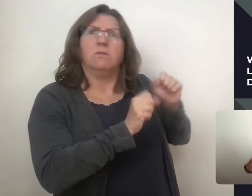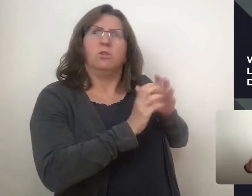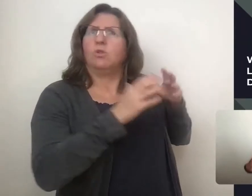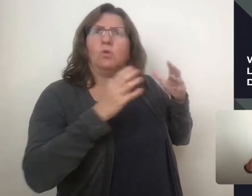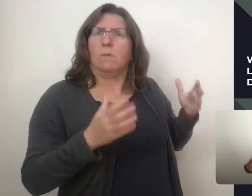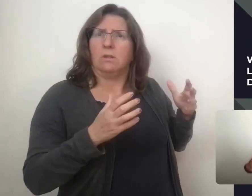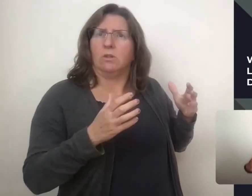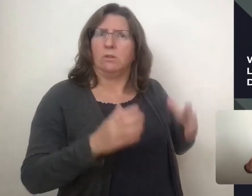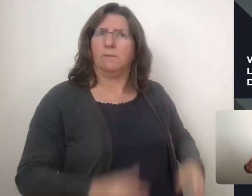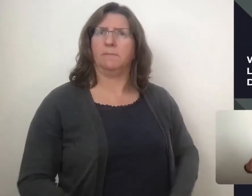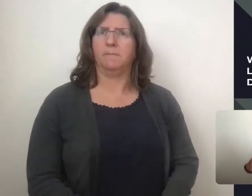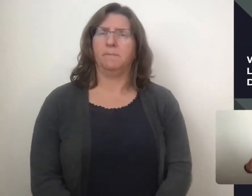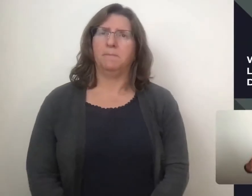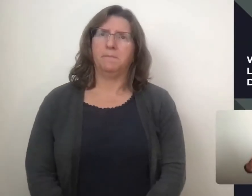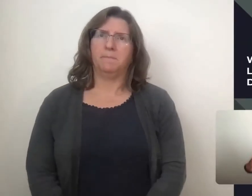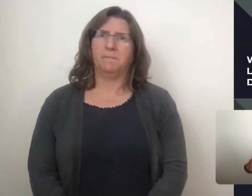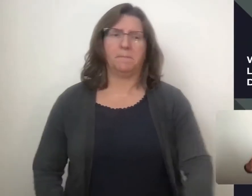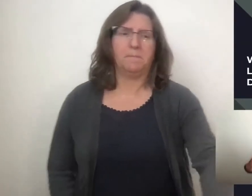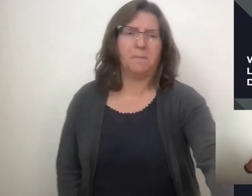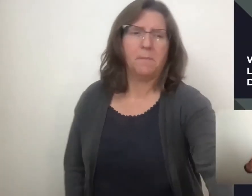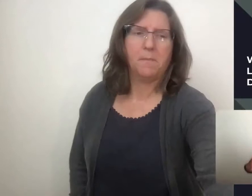then the child is not getting sufficient input.